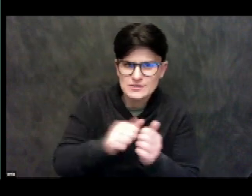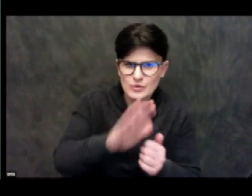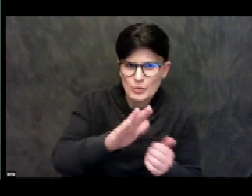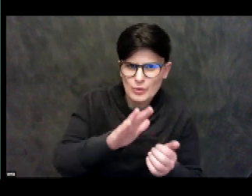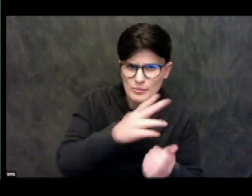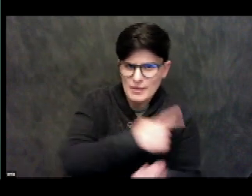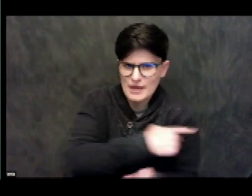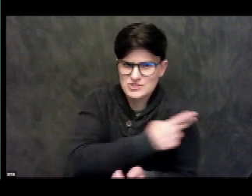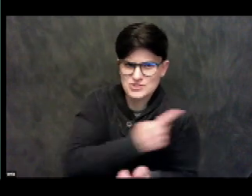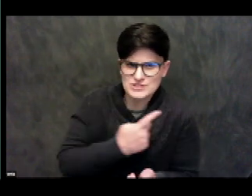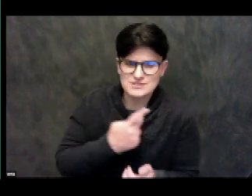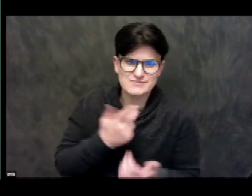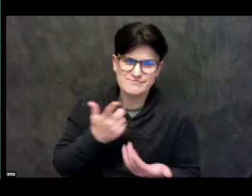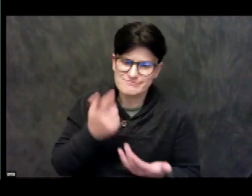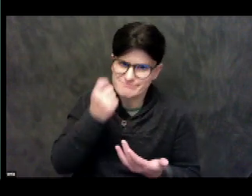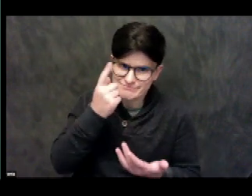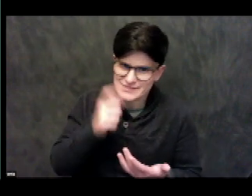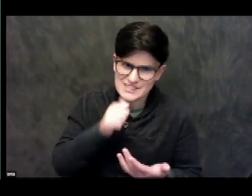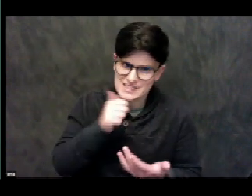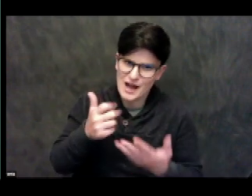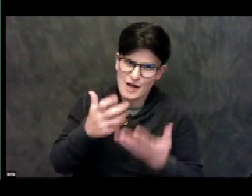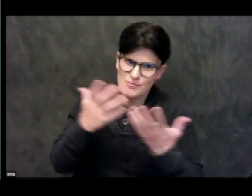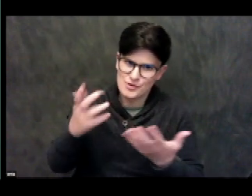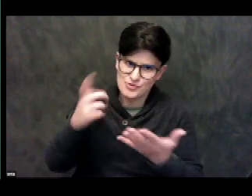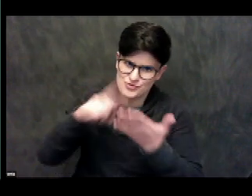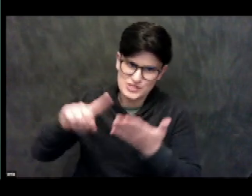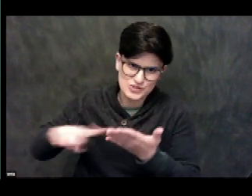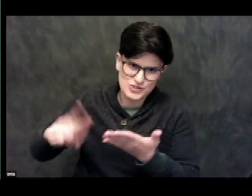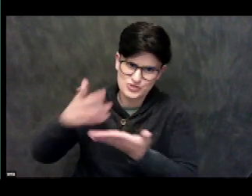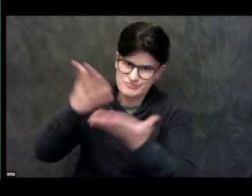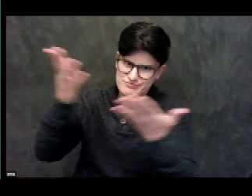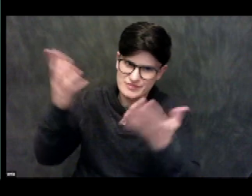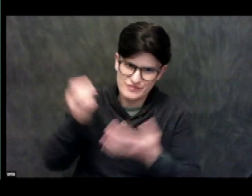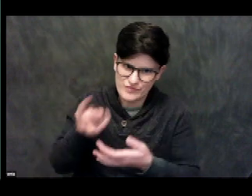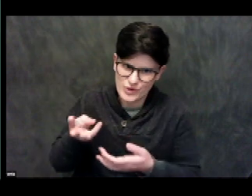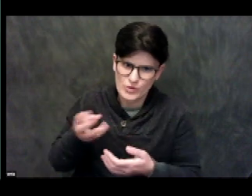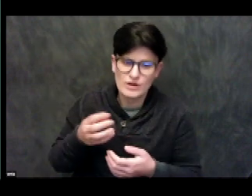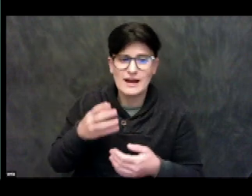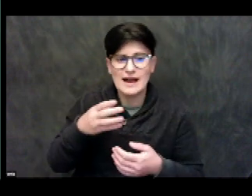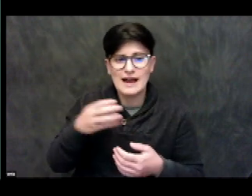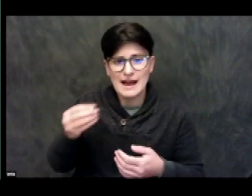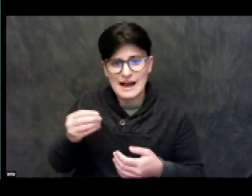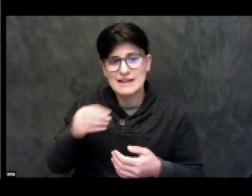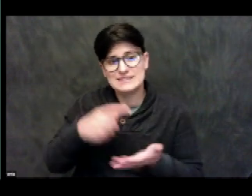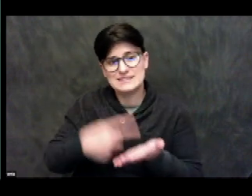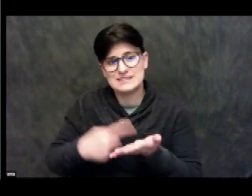Then also, just this discussion on unintended pregnancy being higher in people with disabilities.